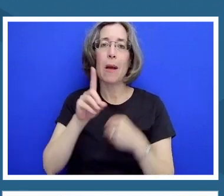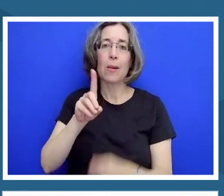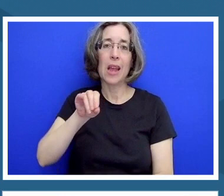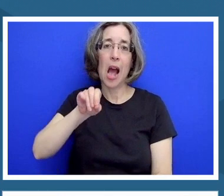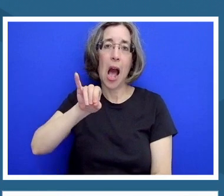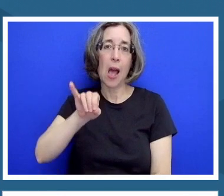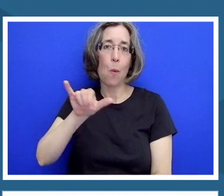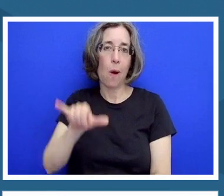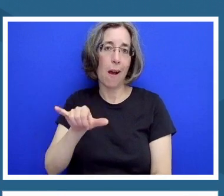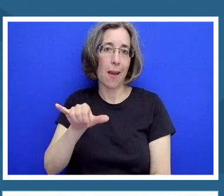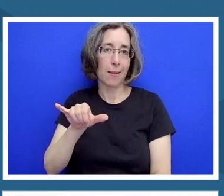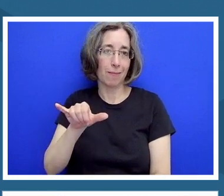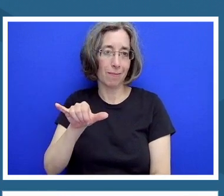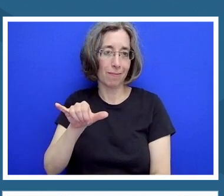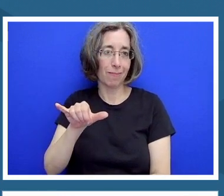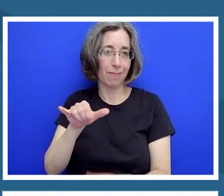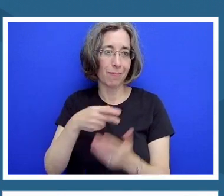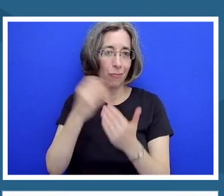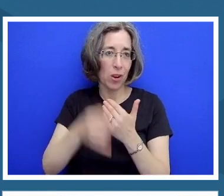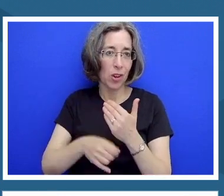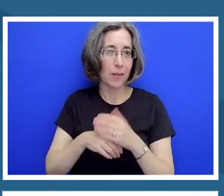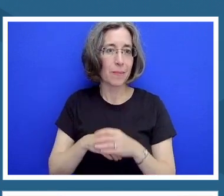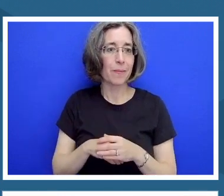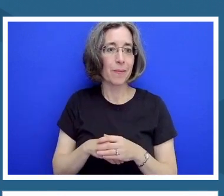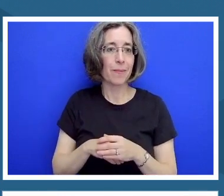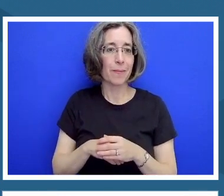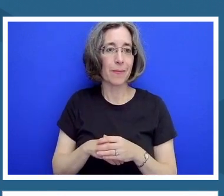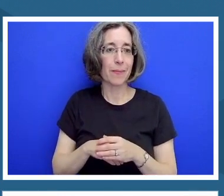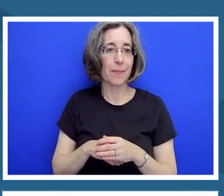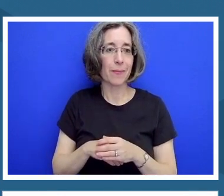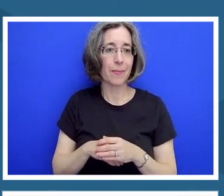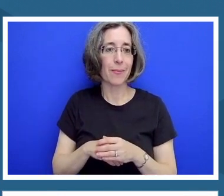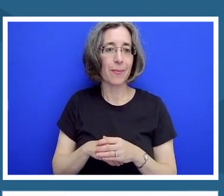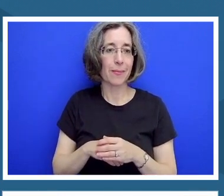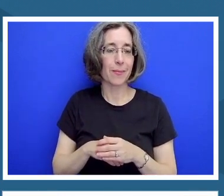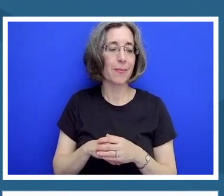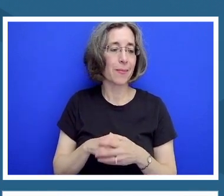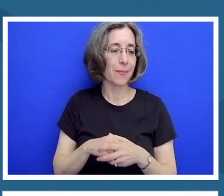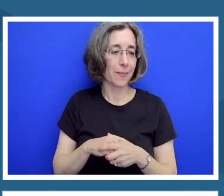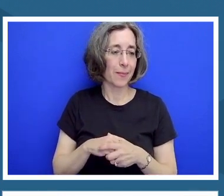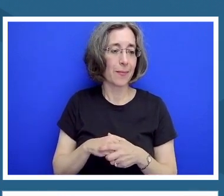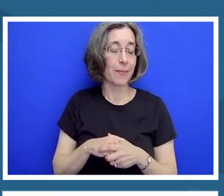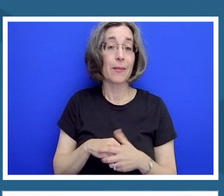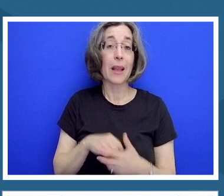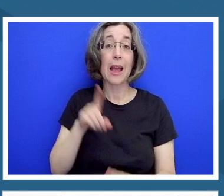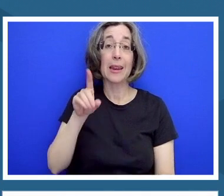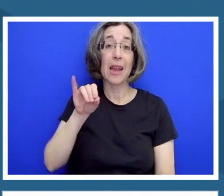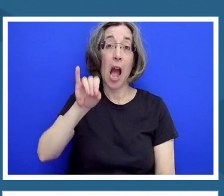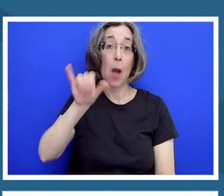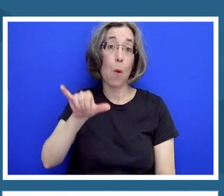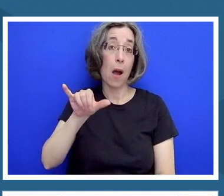all right the diy planet search uh is an online